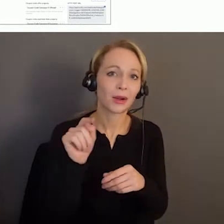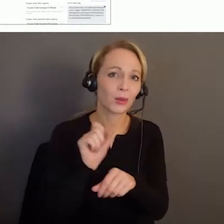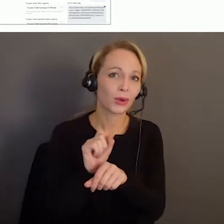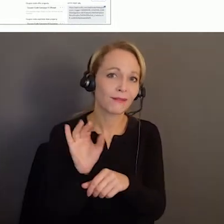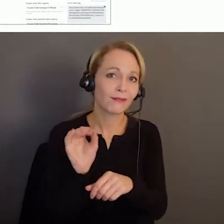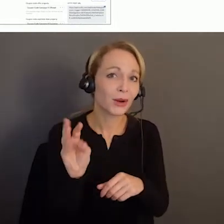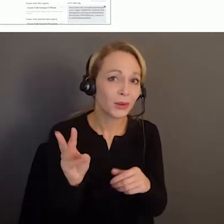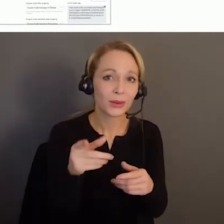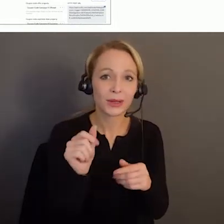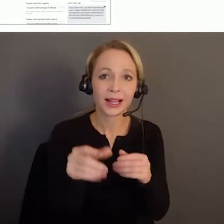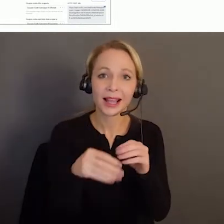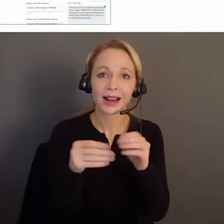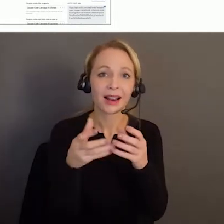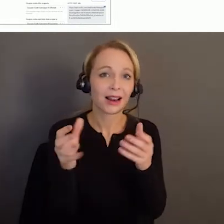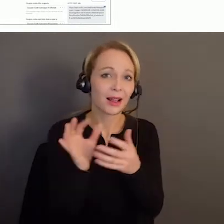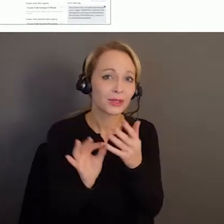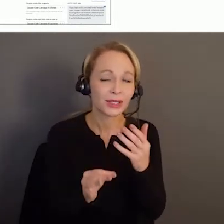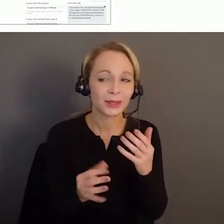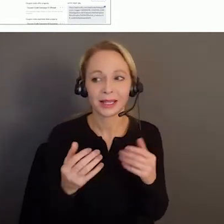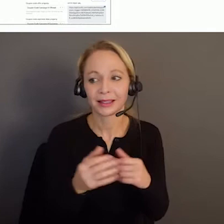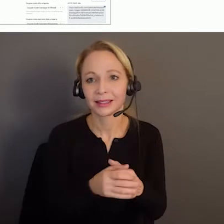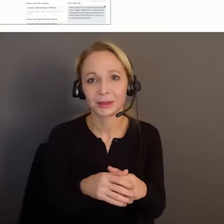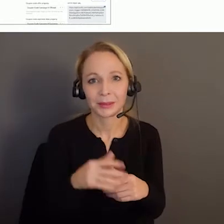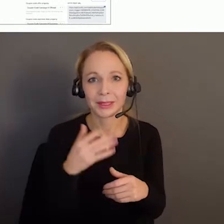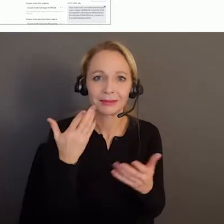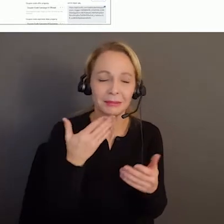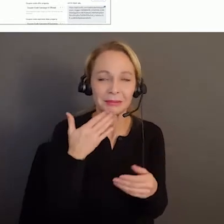AND OPTIONS INSIDE OF HubSpot WORK FLOW.